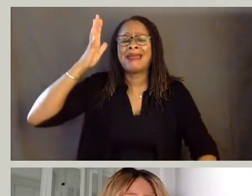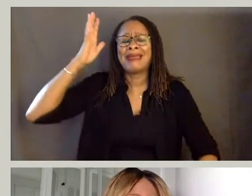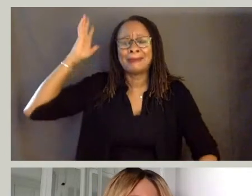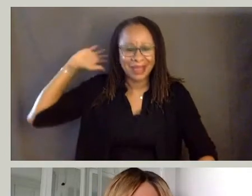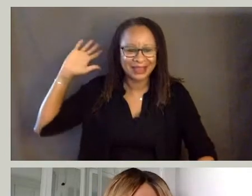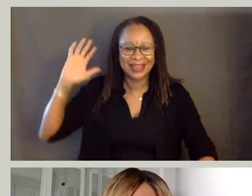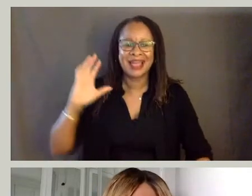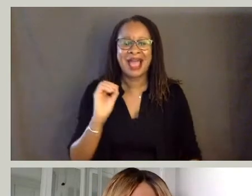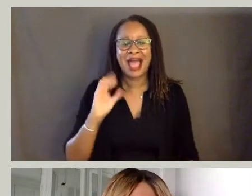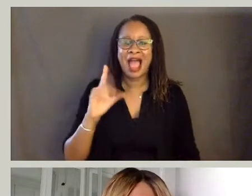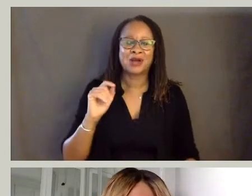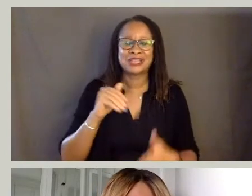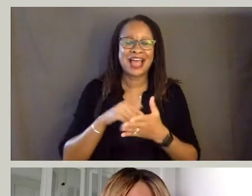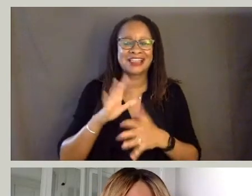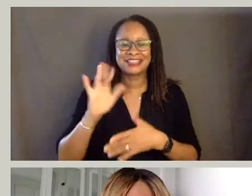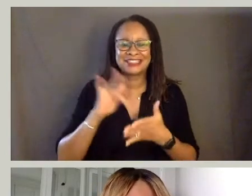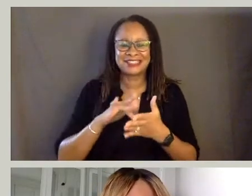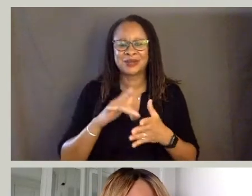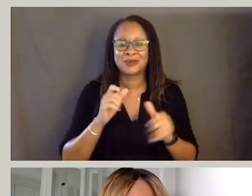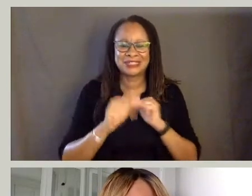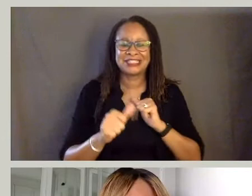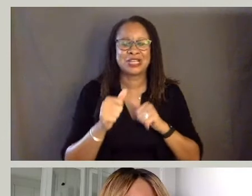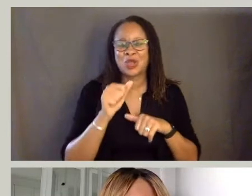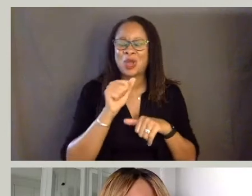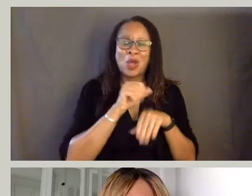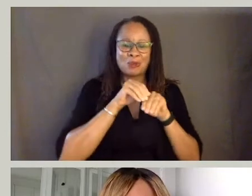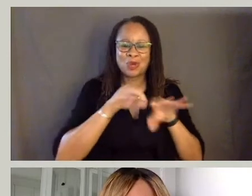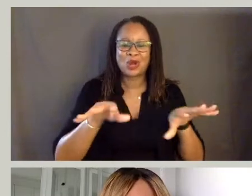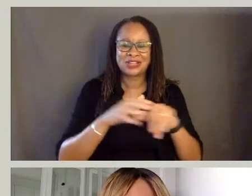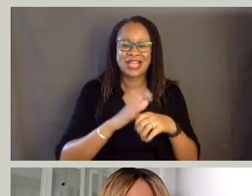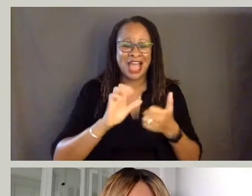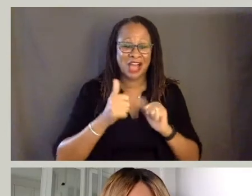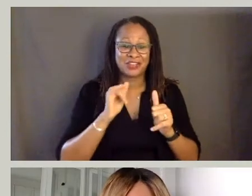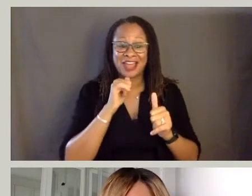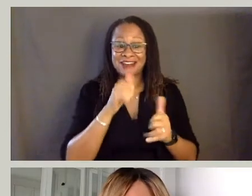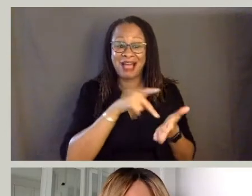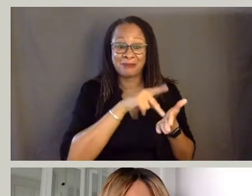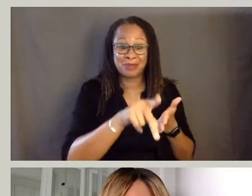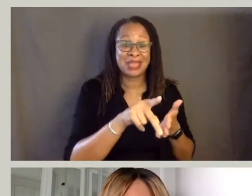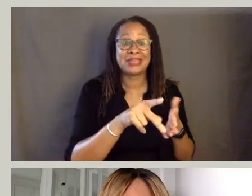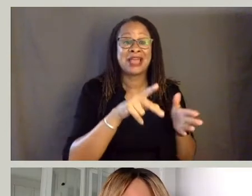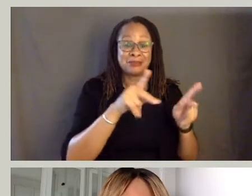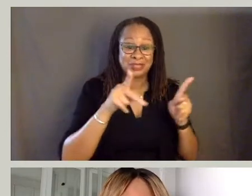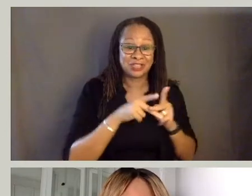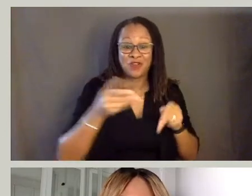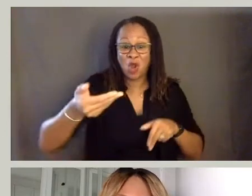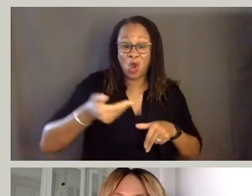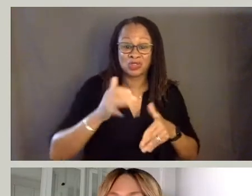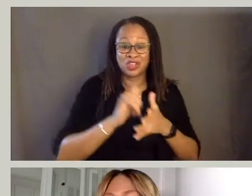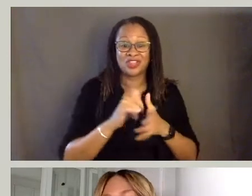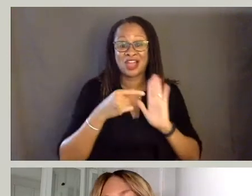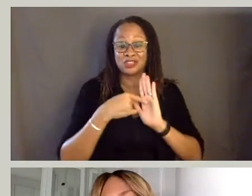"Out at the Center" was still being broadcast. How did that unpaid position as host of that show play a role in your career?